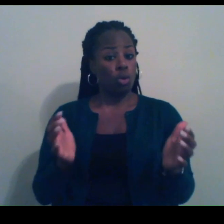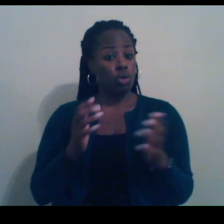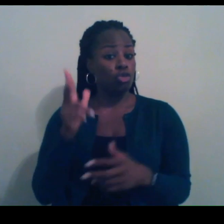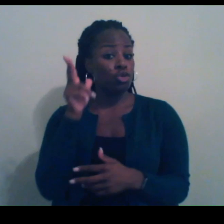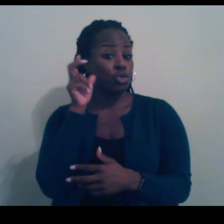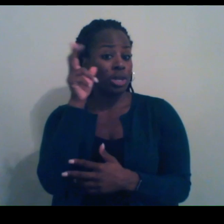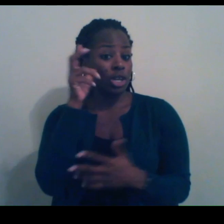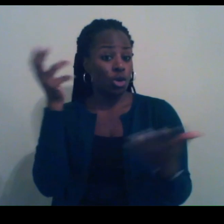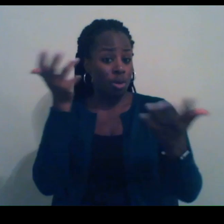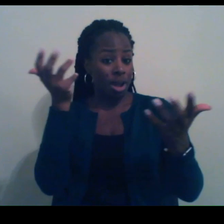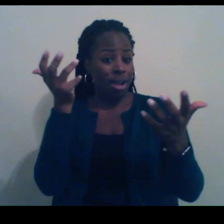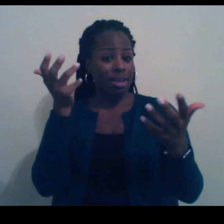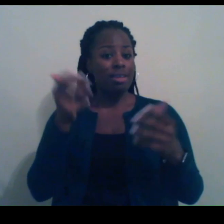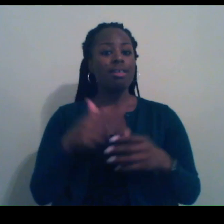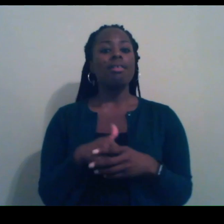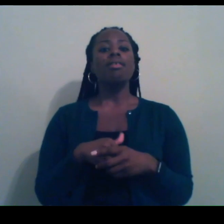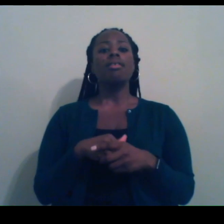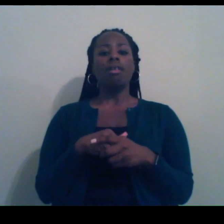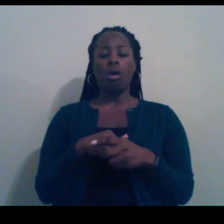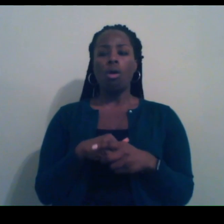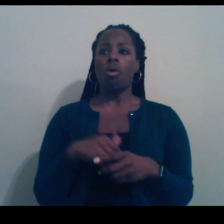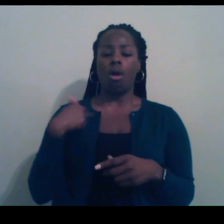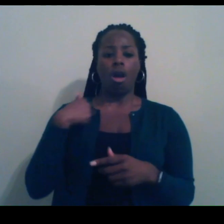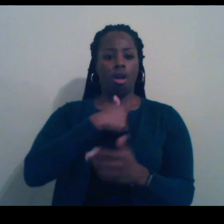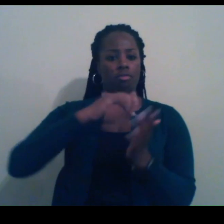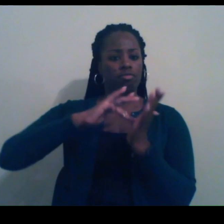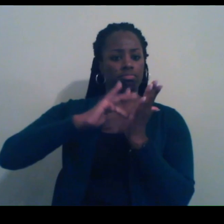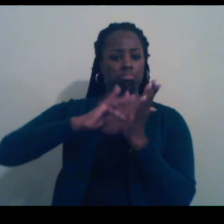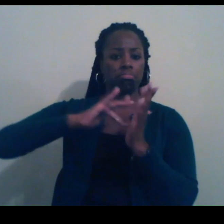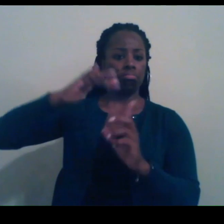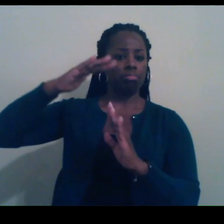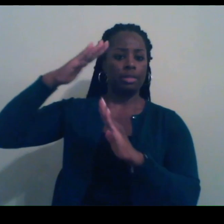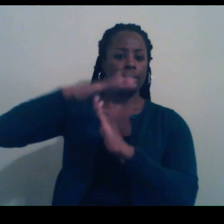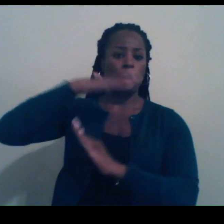are recognized as the greatest in the world all have already formed a